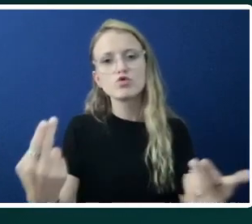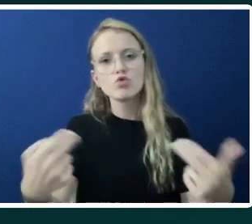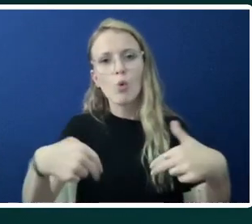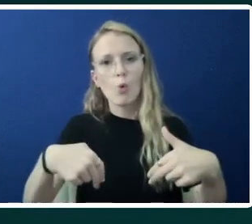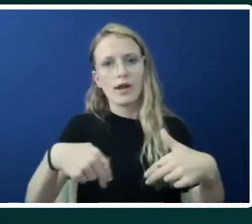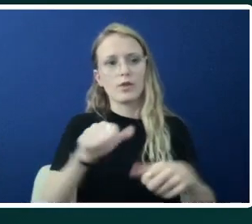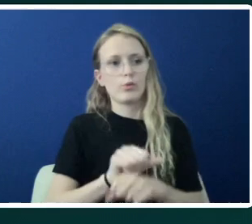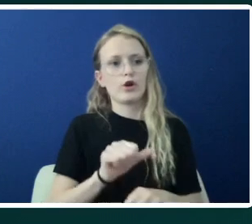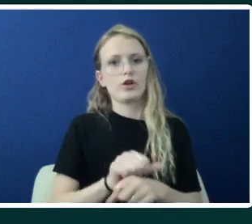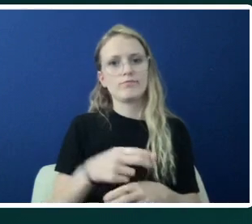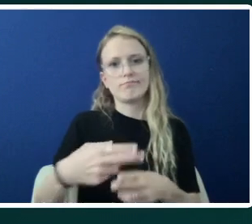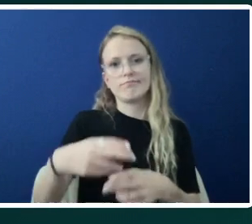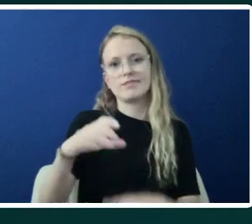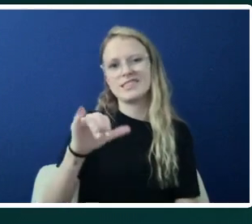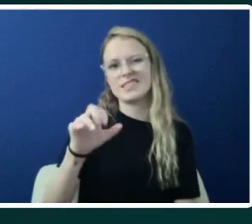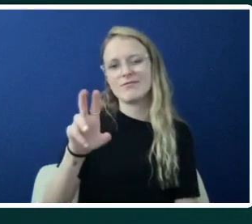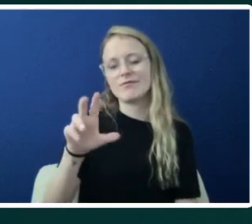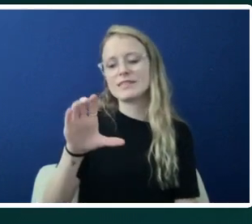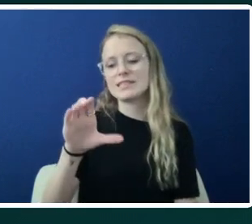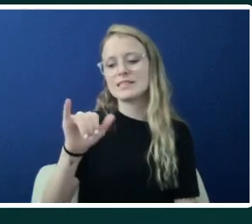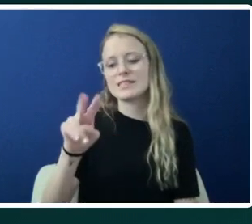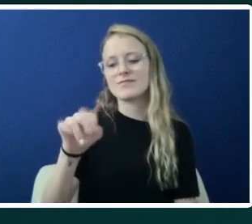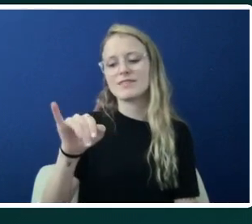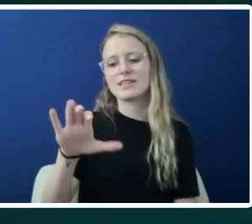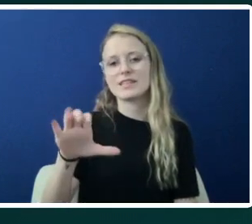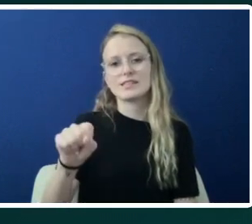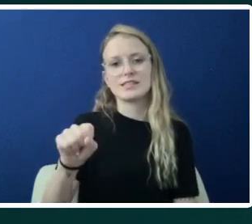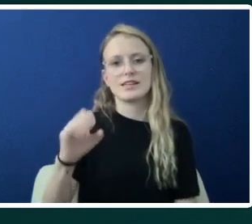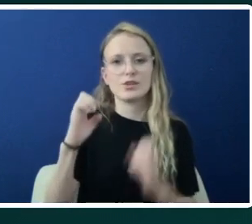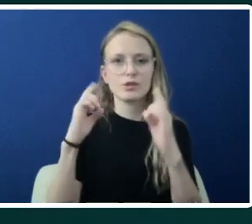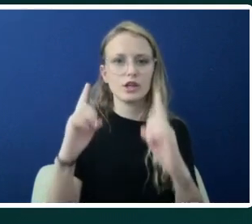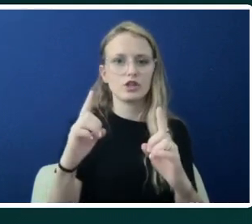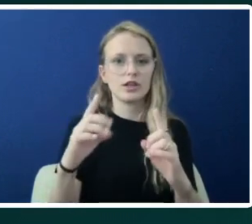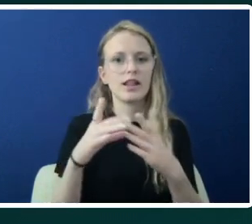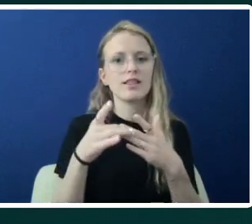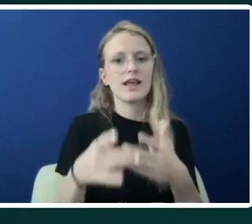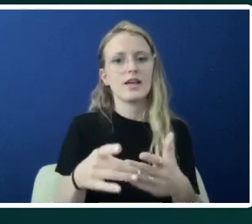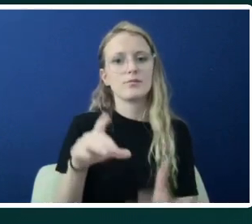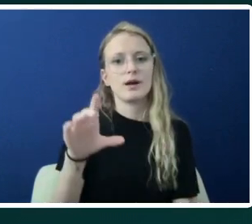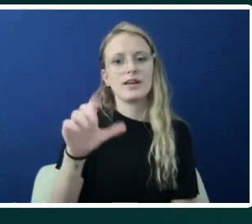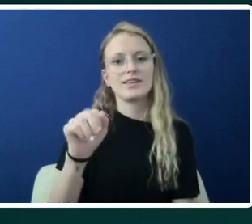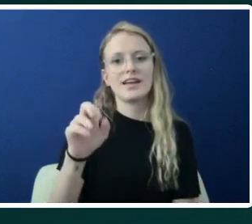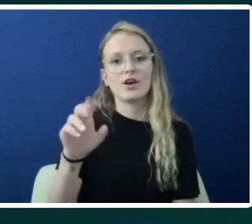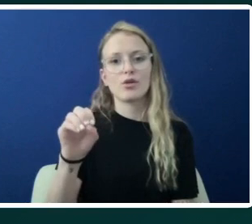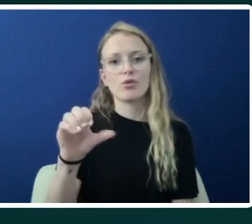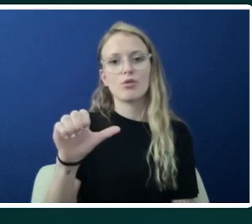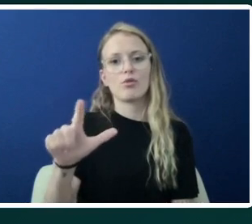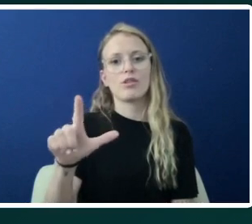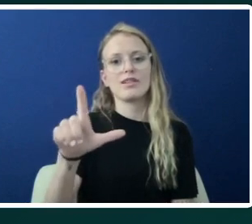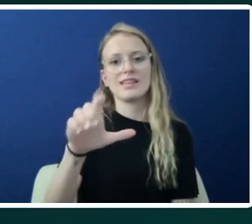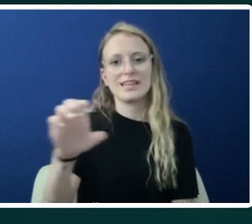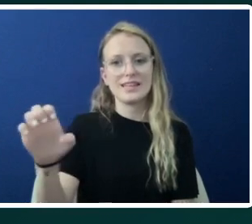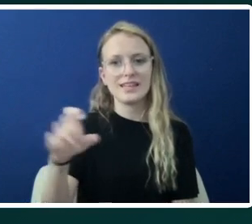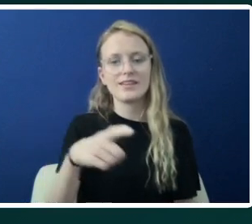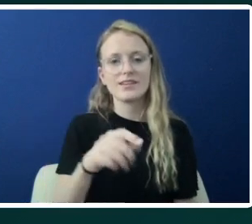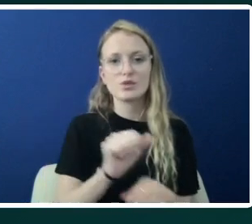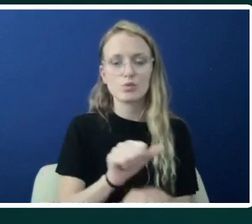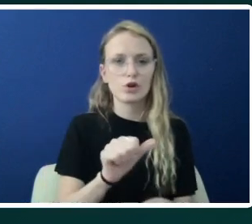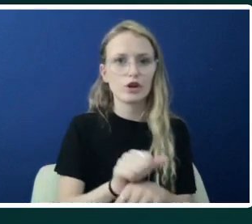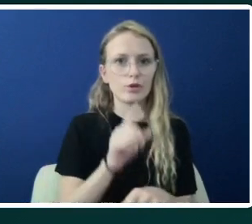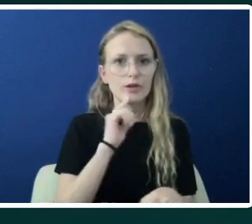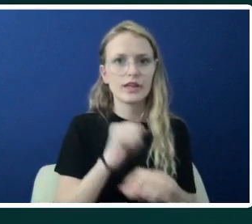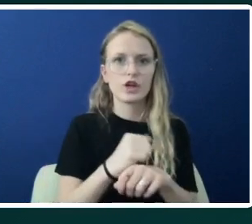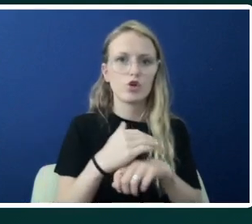in this urgent era. Led by Dr. Carol Lee, this work calls upon professional organizations such